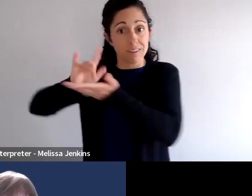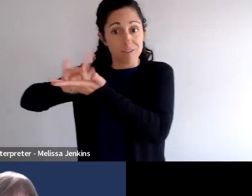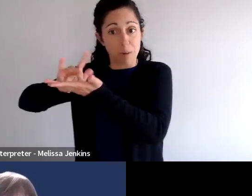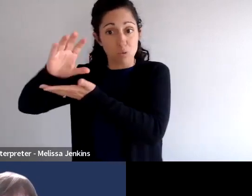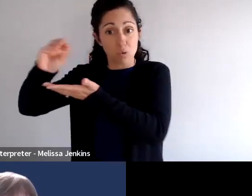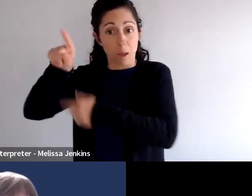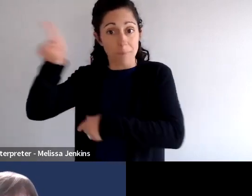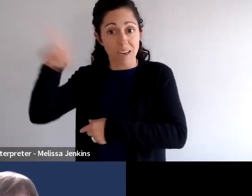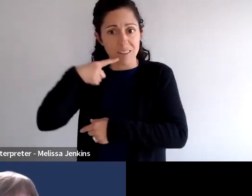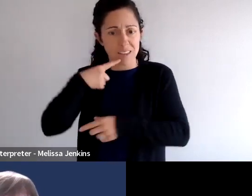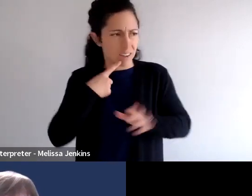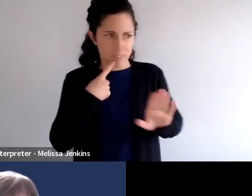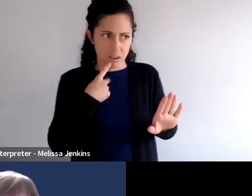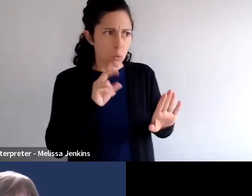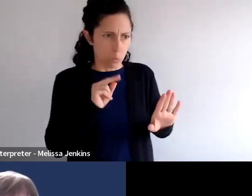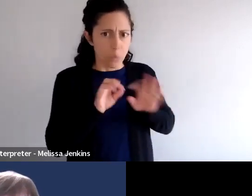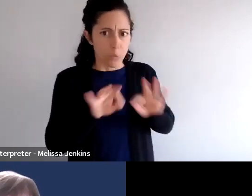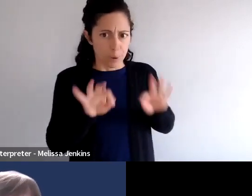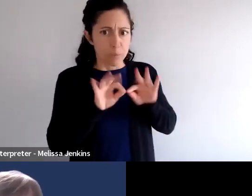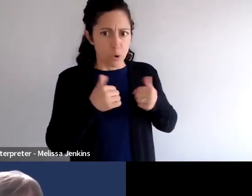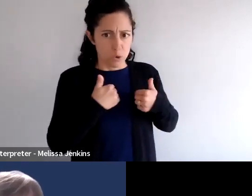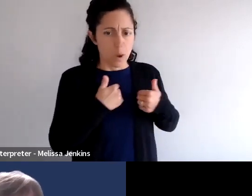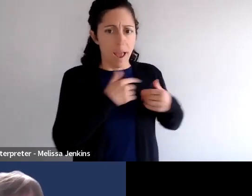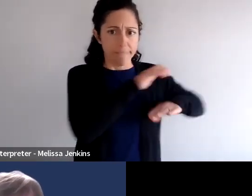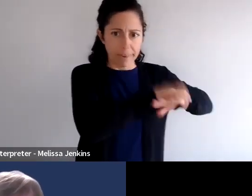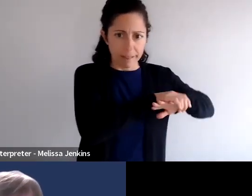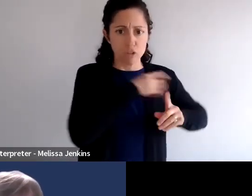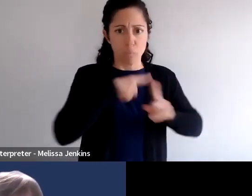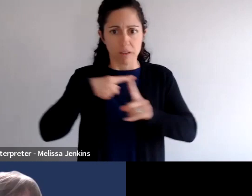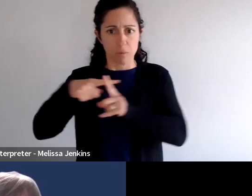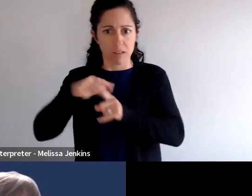Um so uh they have been very generous um thus far.